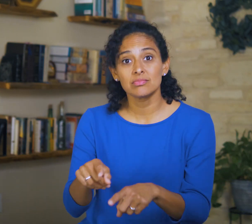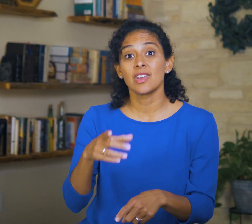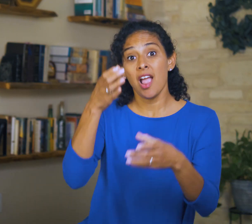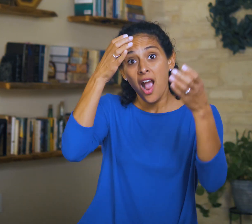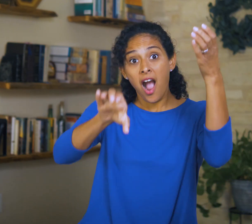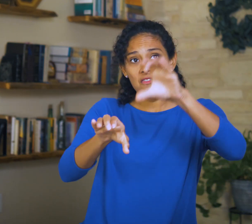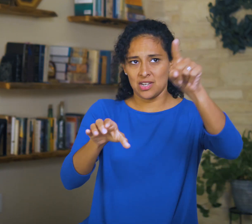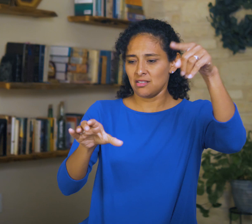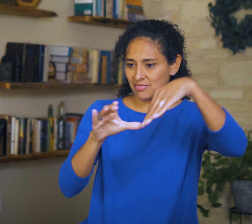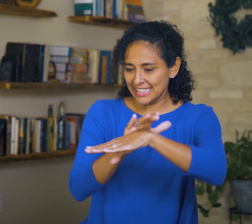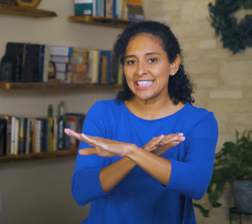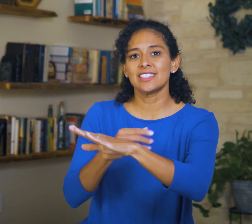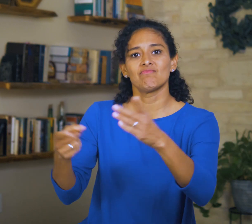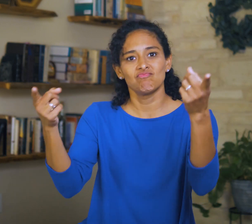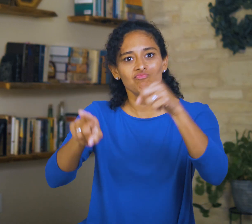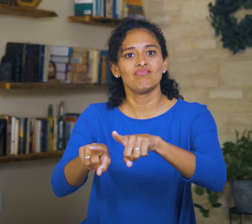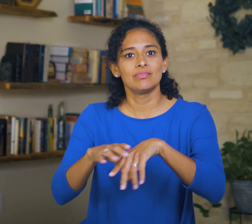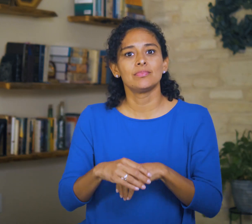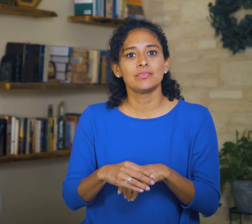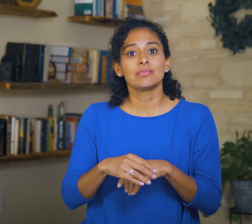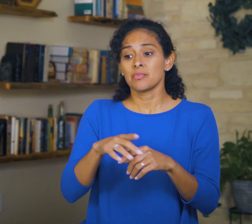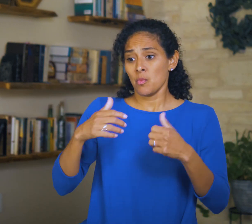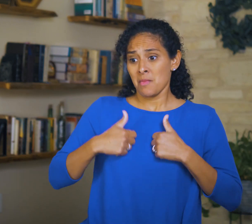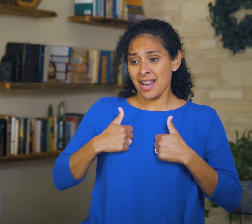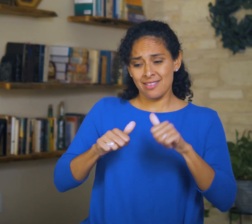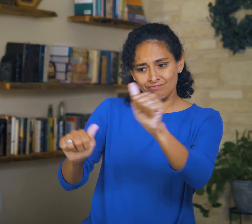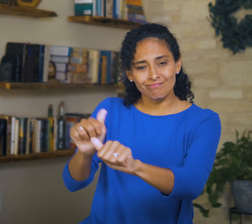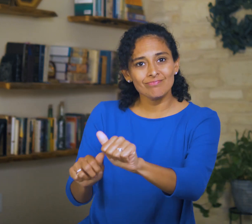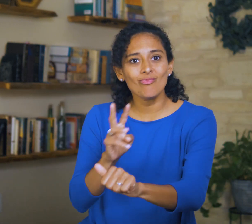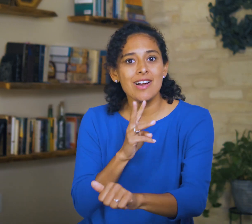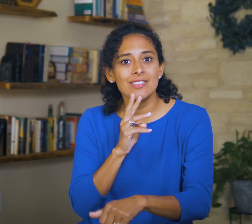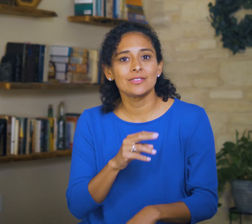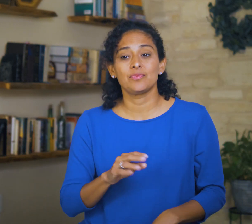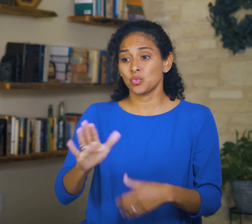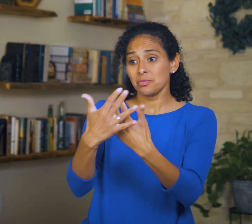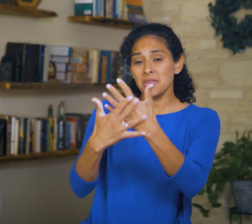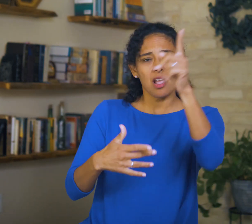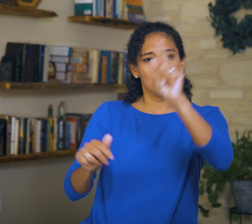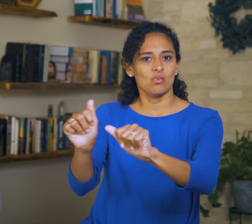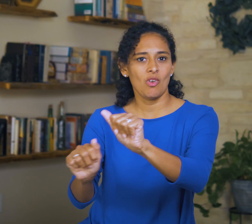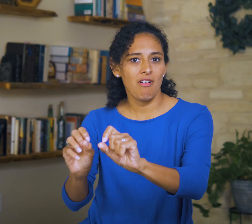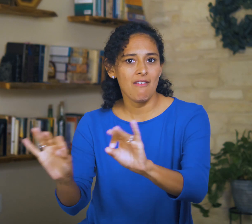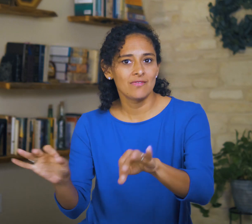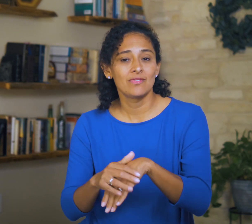I entered into a covenant with you, I bathed you with water, I washed off your blood,